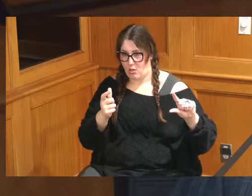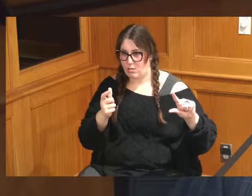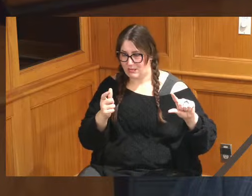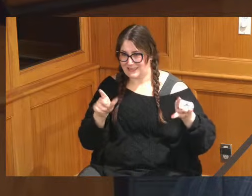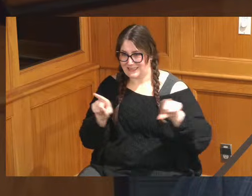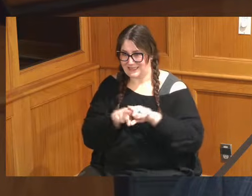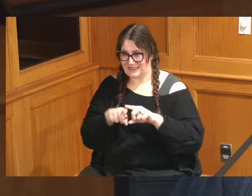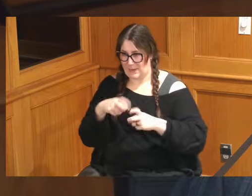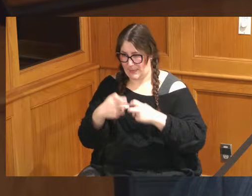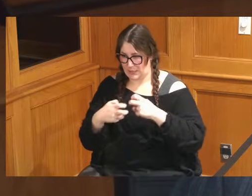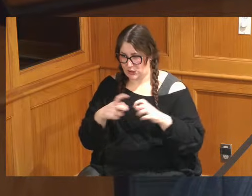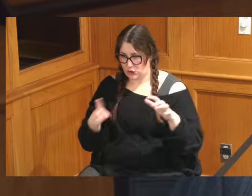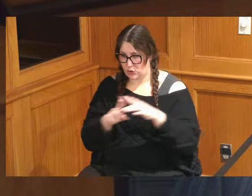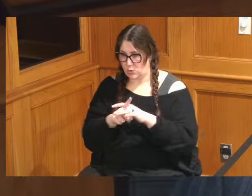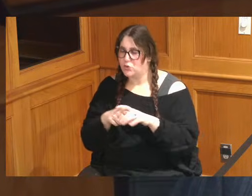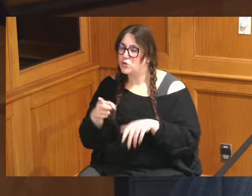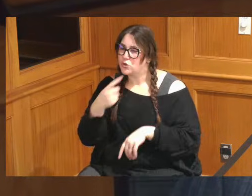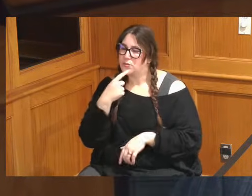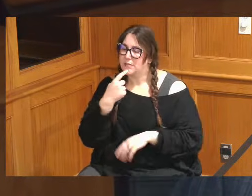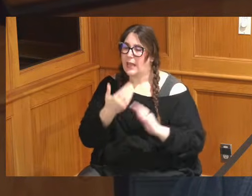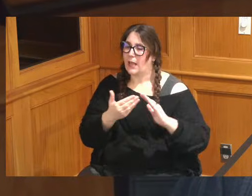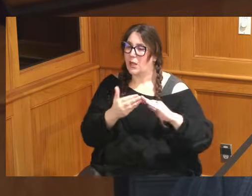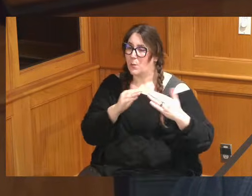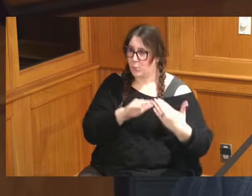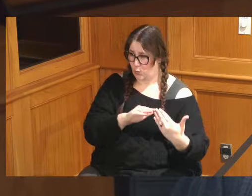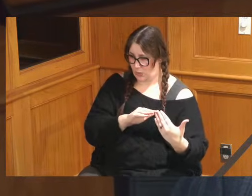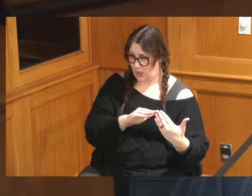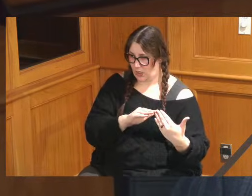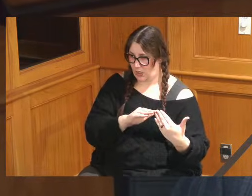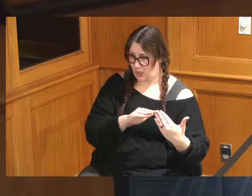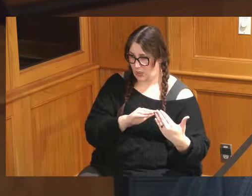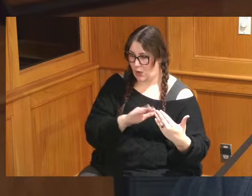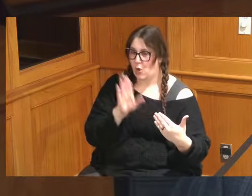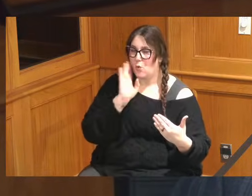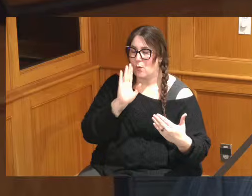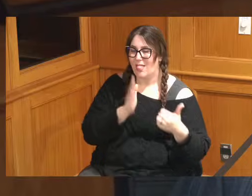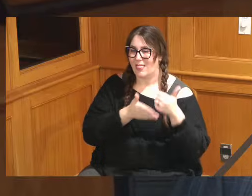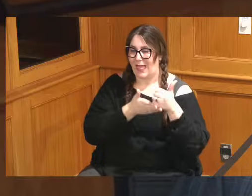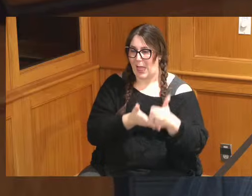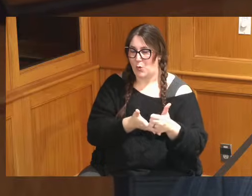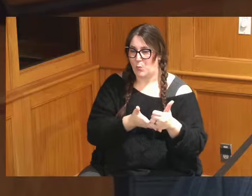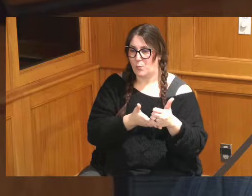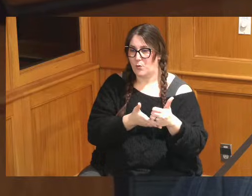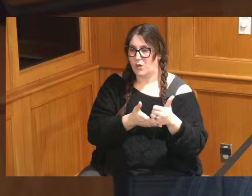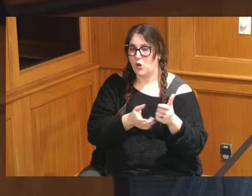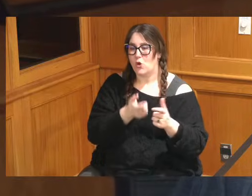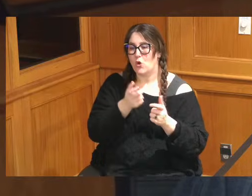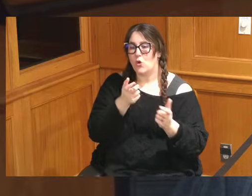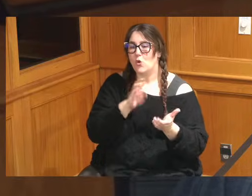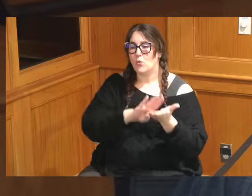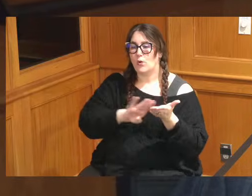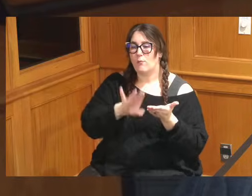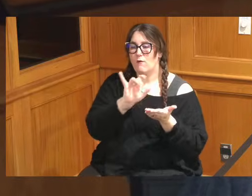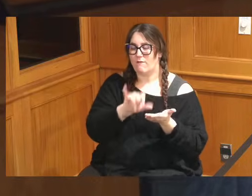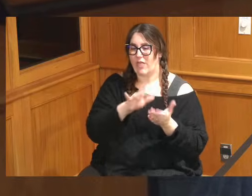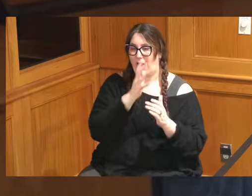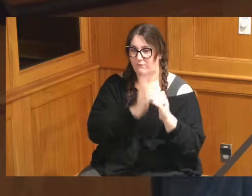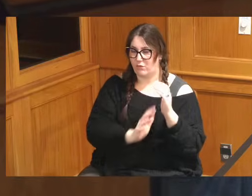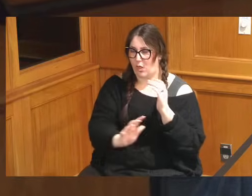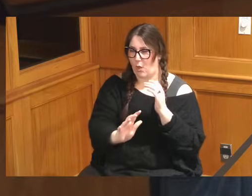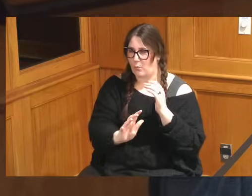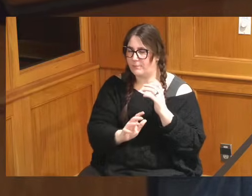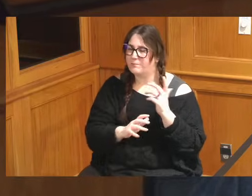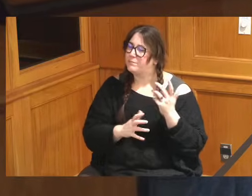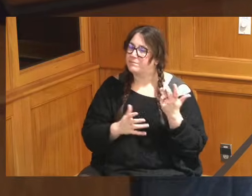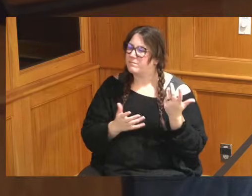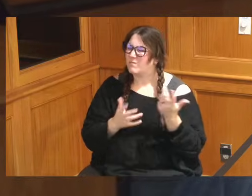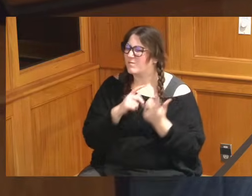when you say a community is going to help remove the flow, what exactly does in in the case of